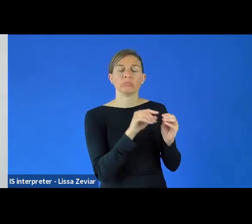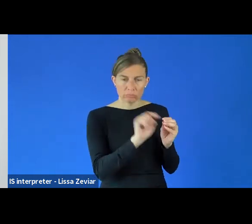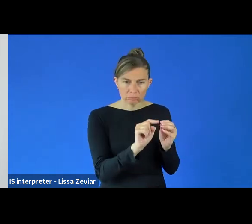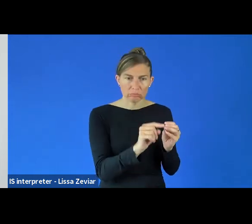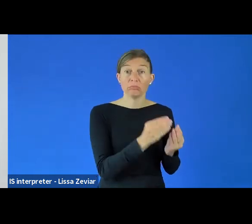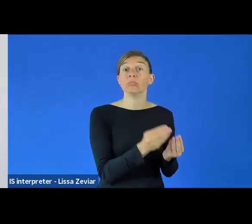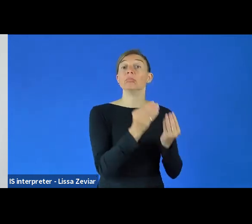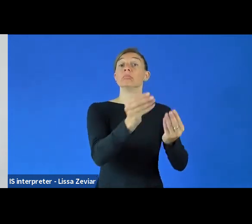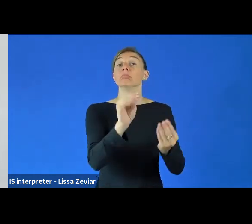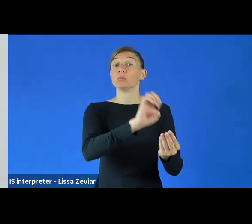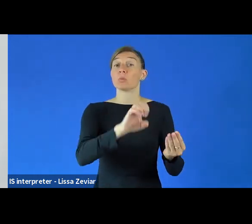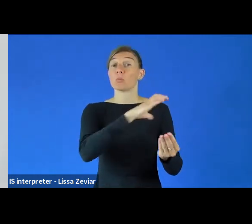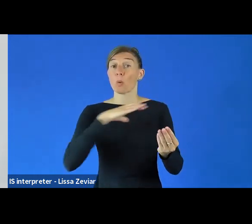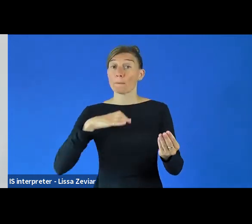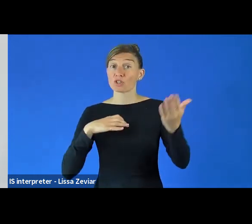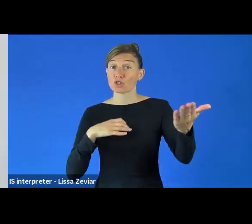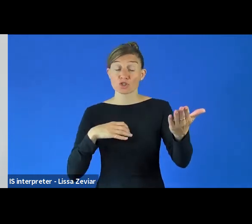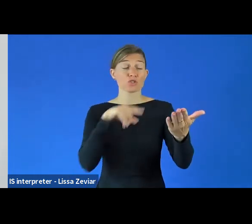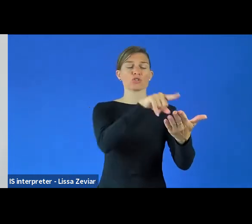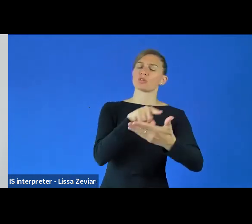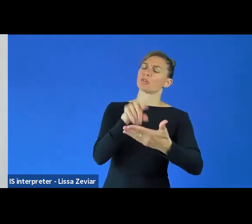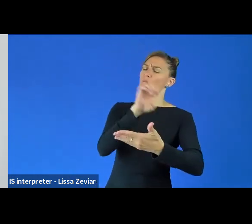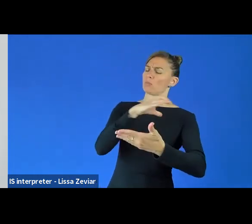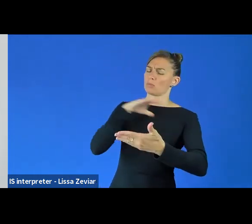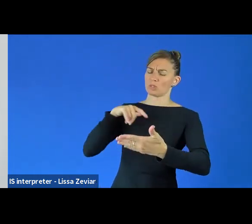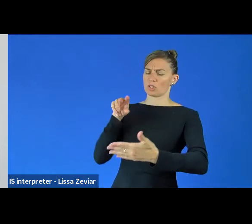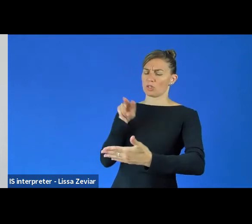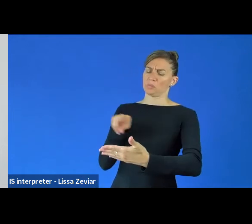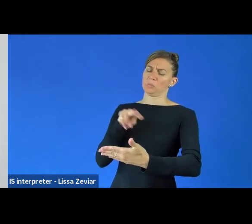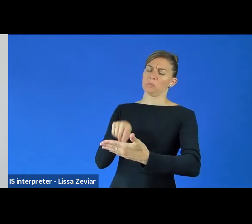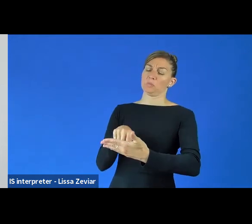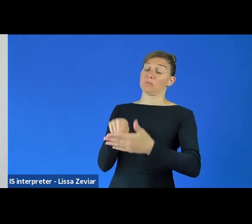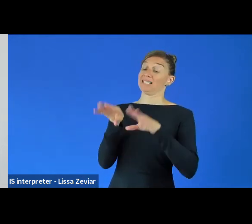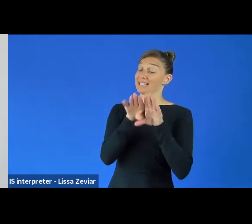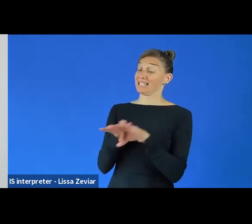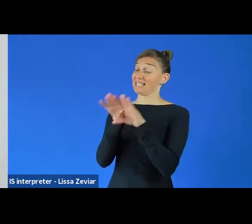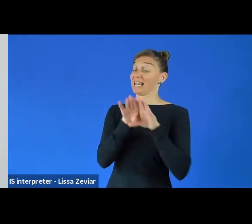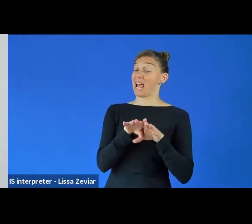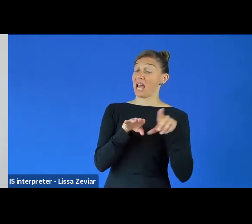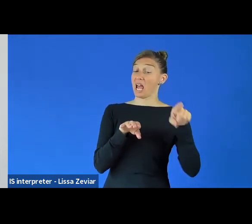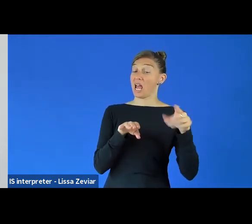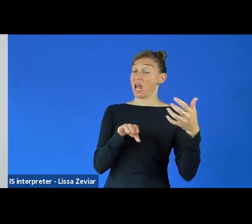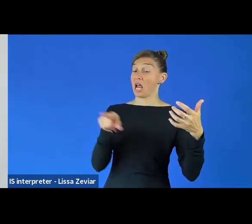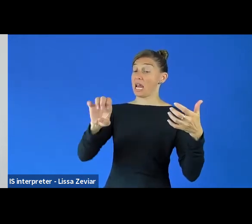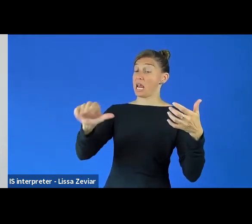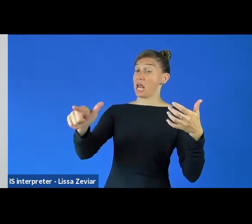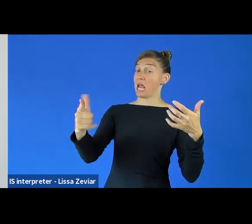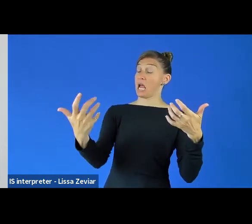if these standards are enough to fulfil the requirements of the European Accessibility Act.